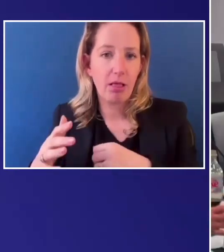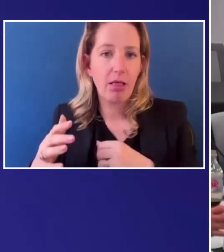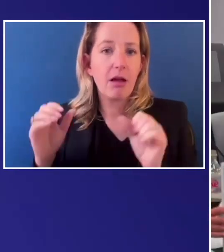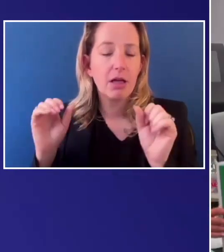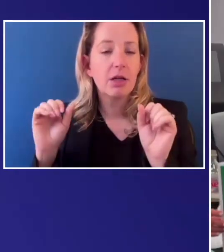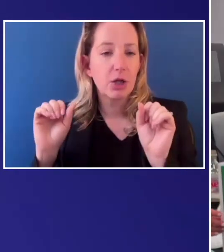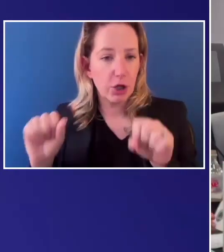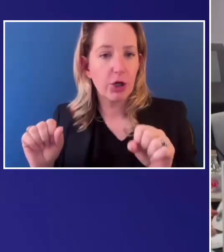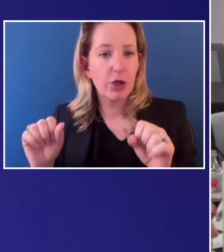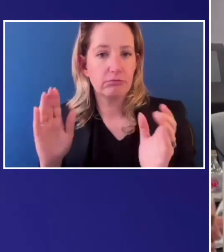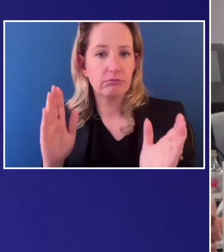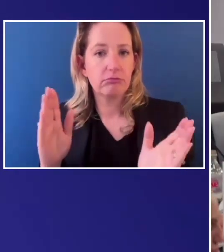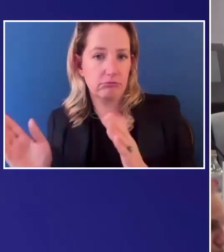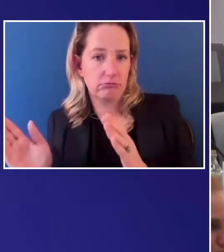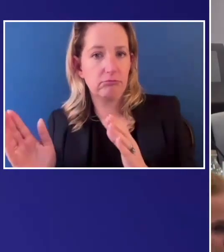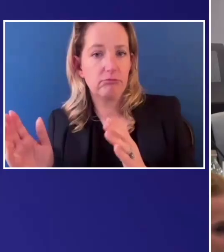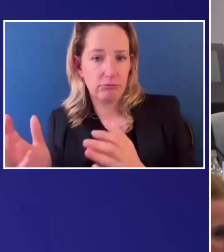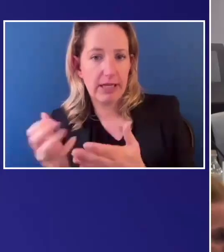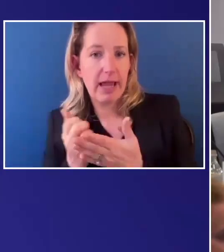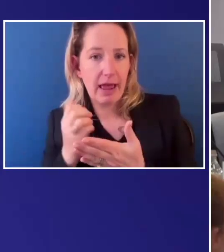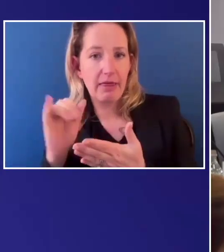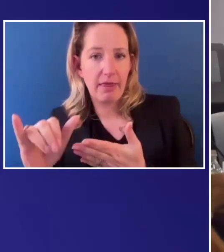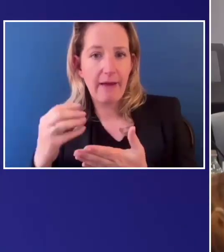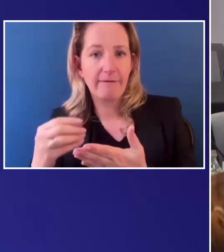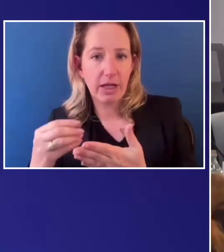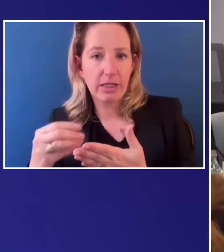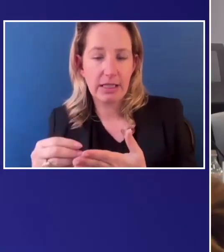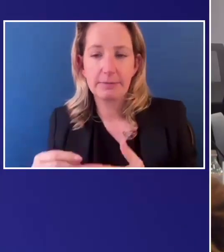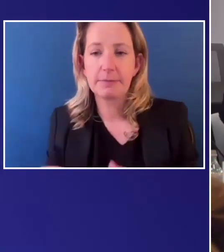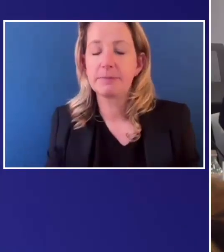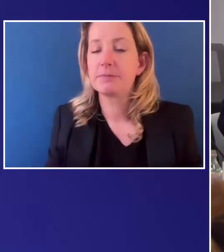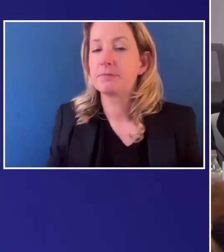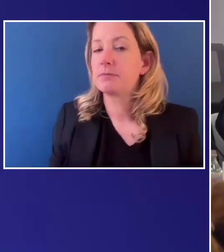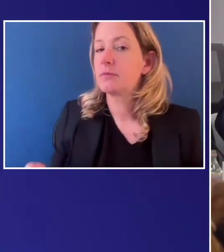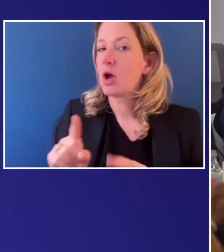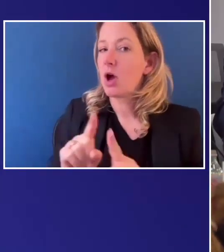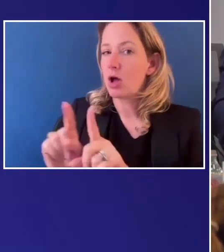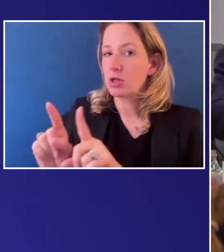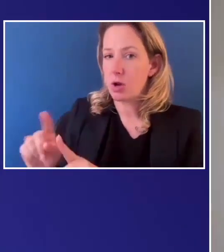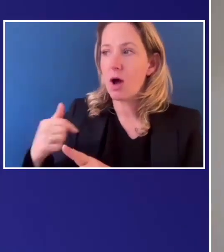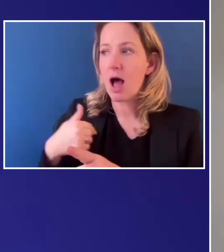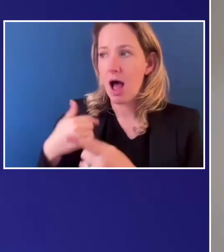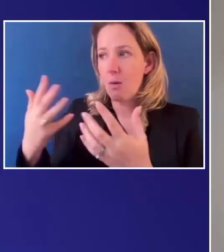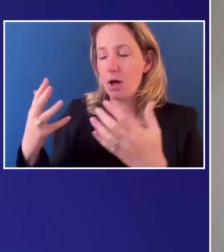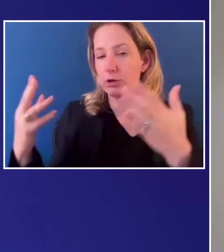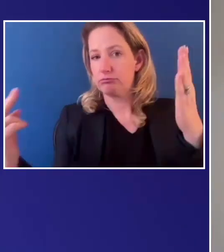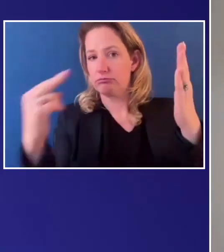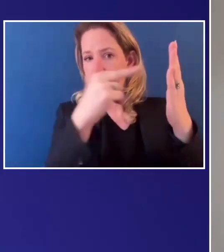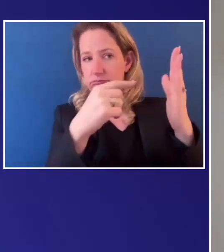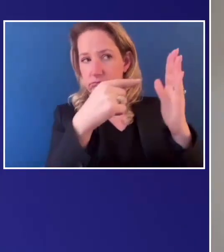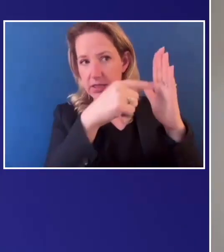potentially. And I would also just point out that -- I would defer back to the statute. Congress passed an earnings test, and they